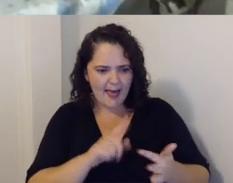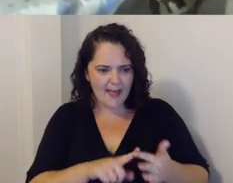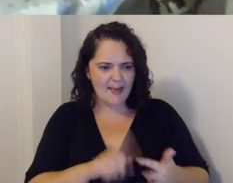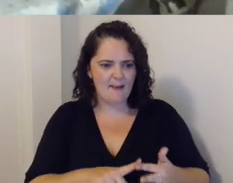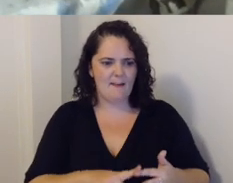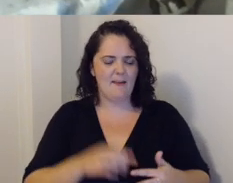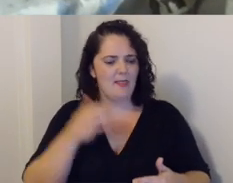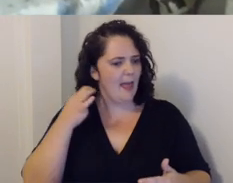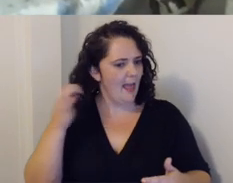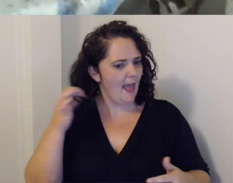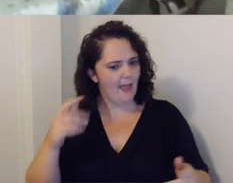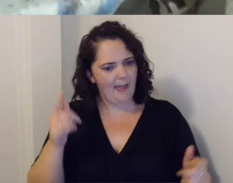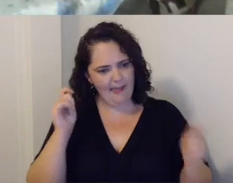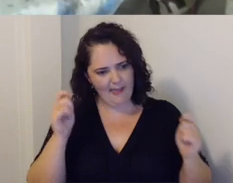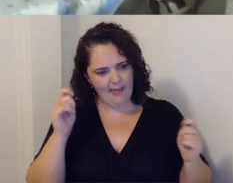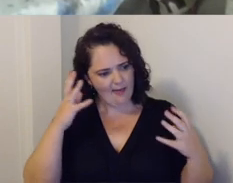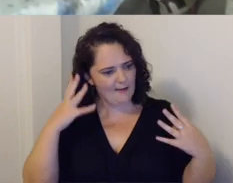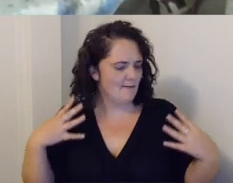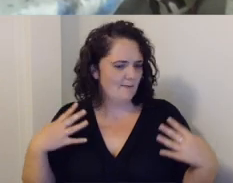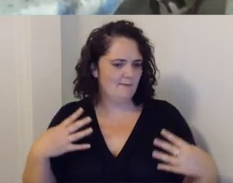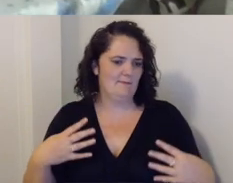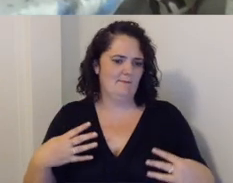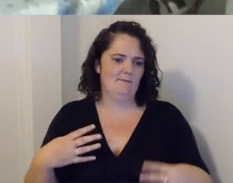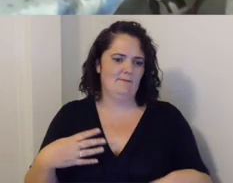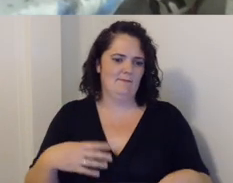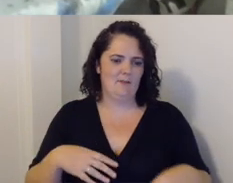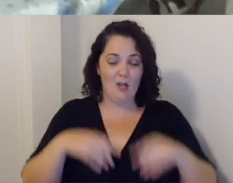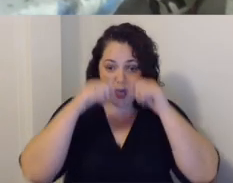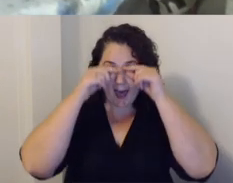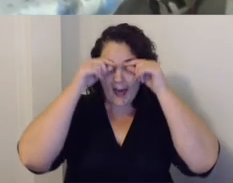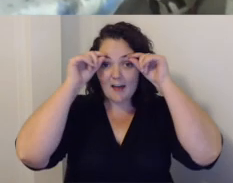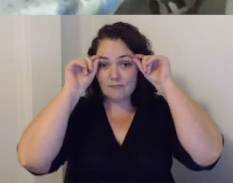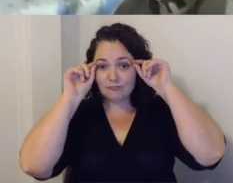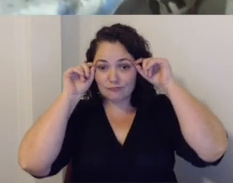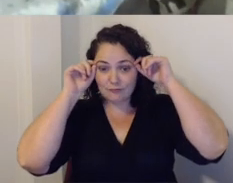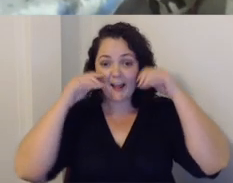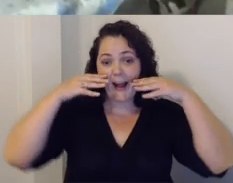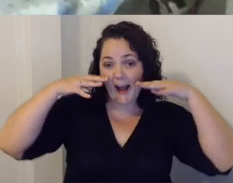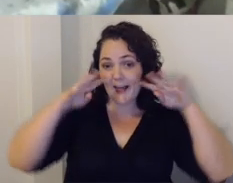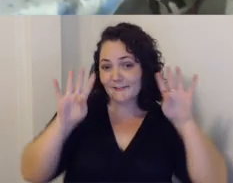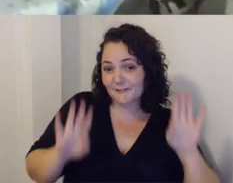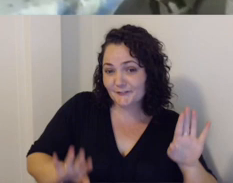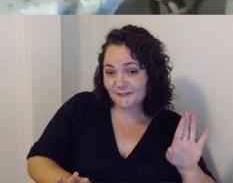hairs um on on Atticus's head and Rachel's head you can see eyebrows and eyelashes, you can see the